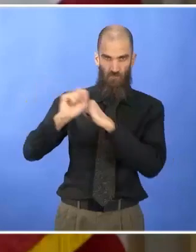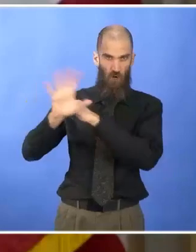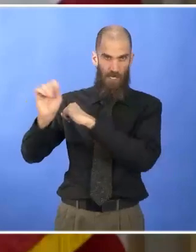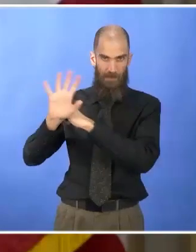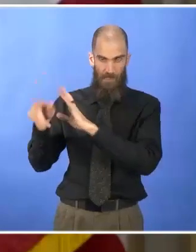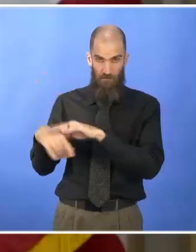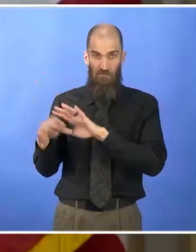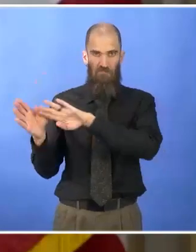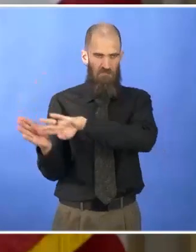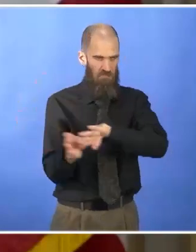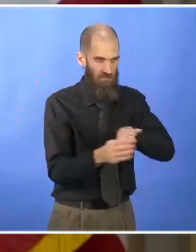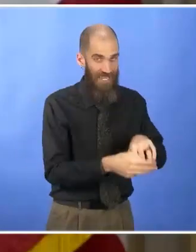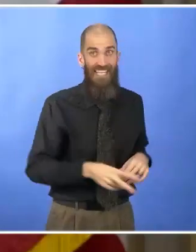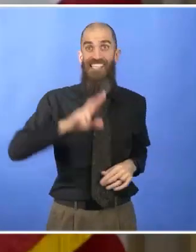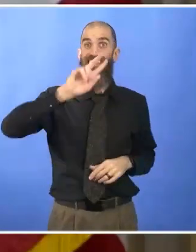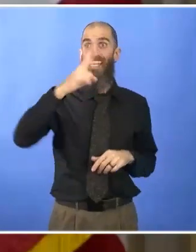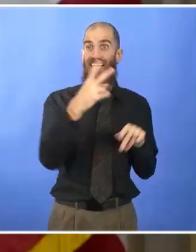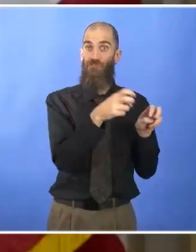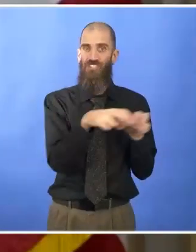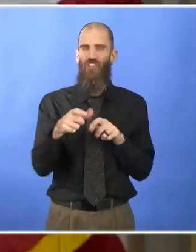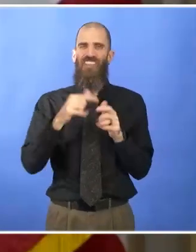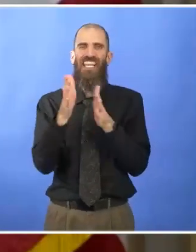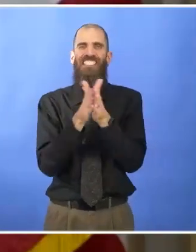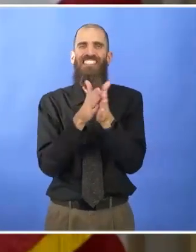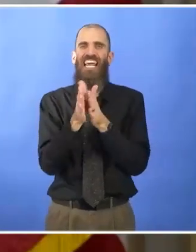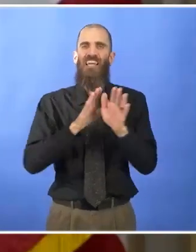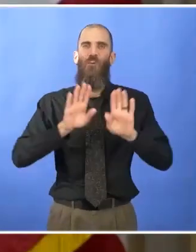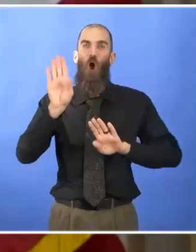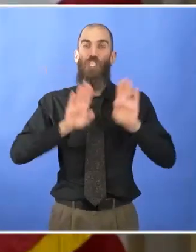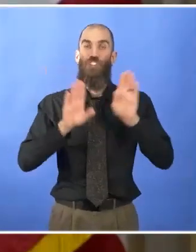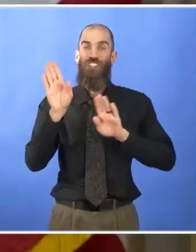AUCTION TO REPURPOSE AIRWAVES FOR NEW USES, WHICH REQUIRED THE INDUSTRY TO ADAPT TO A NEW TELEVISION BAND THAT WAS BUILT